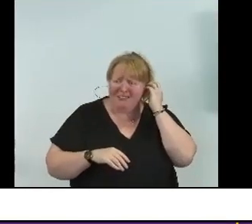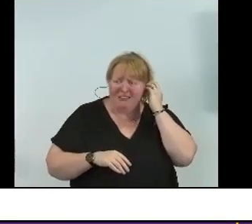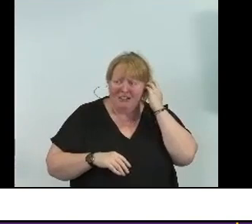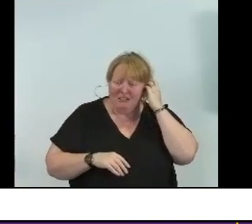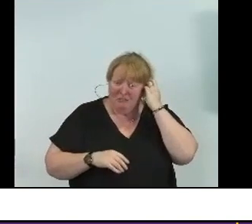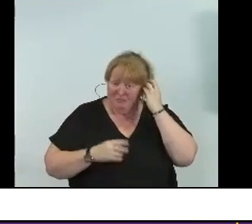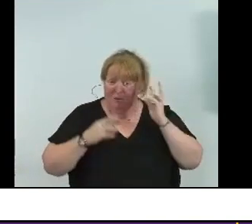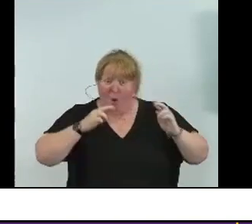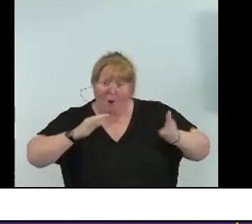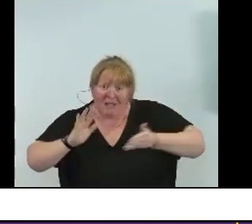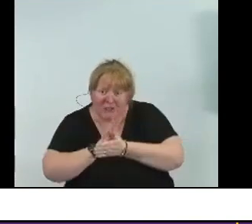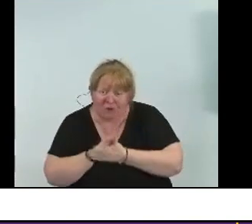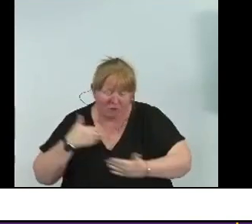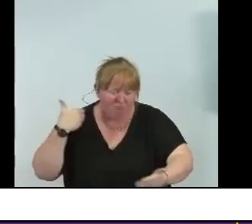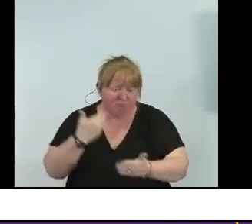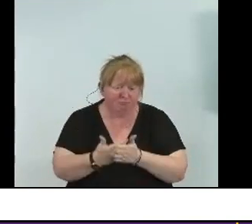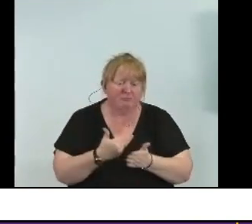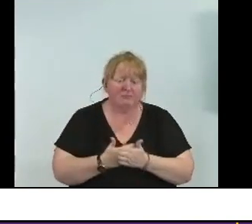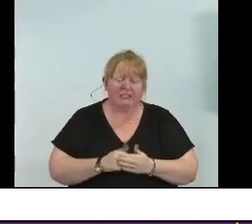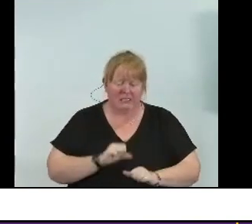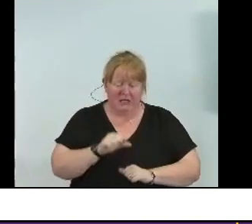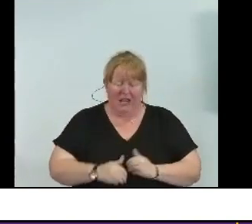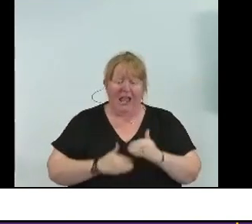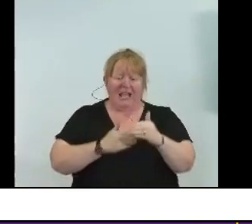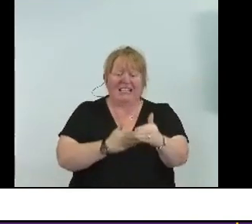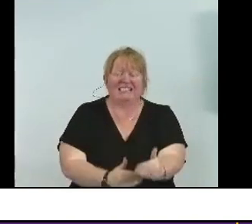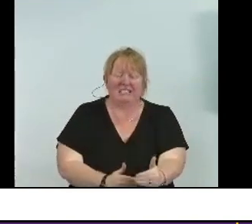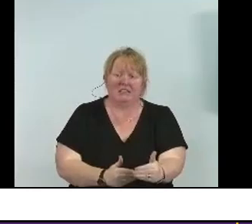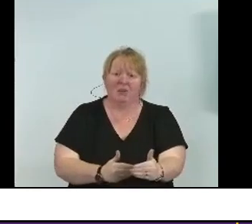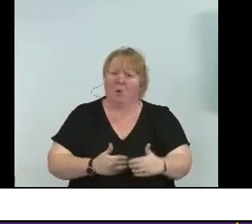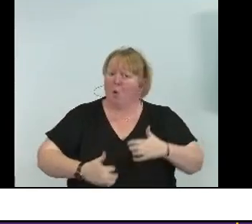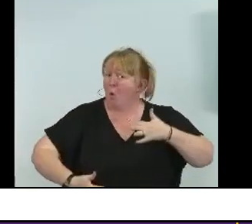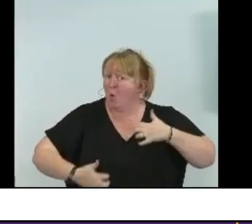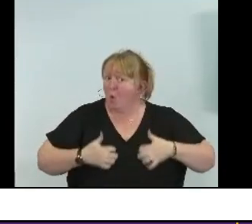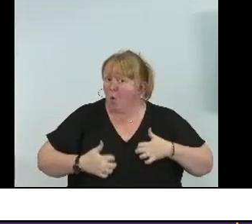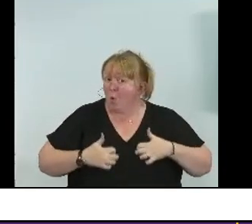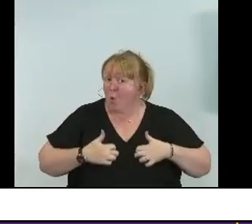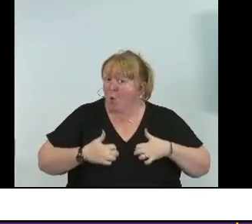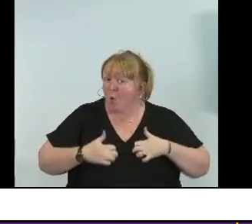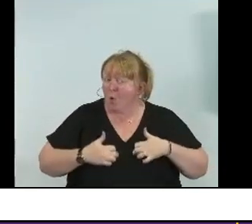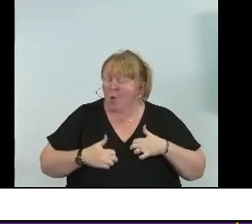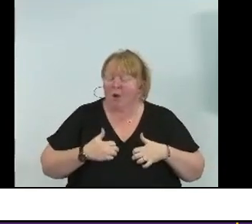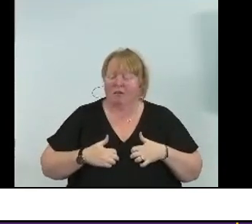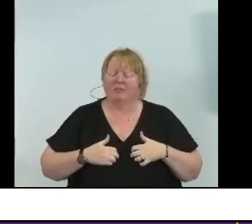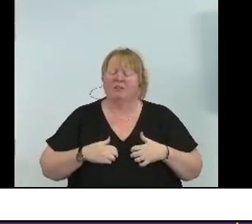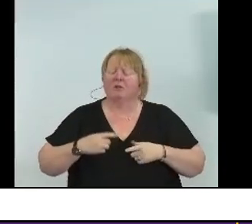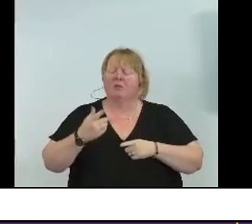So next session, really excited about this one. So we are going to be talking with